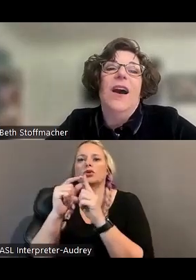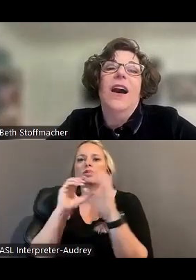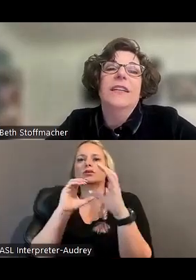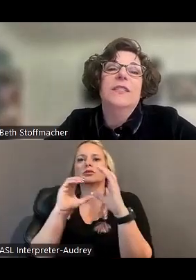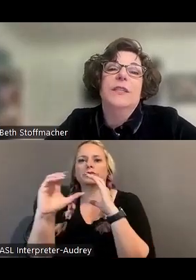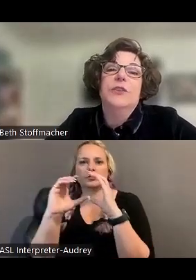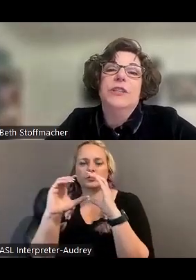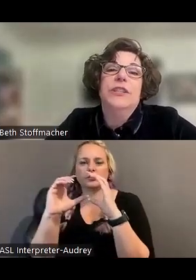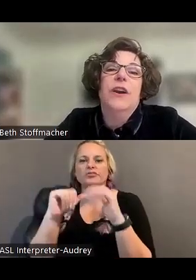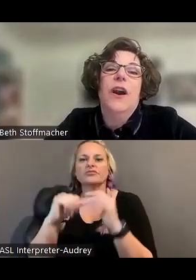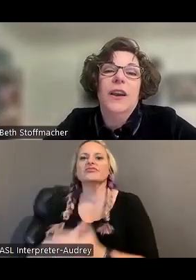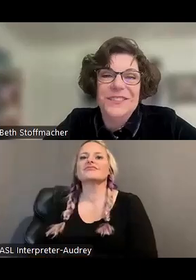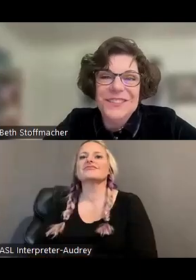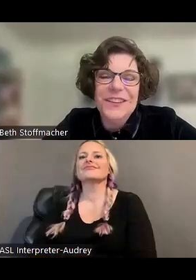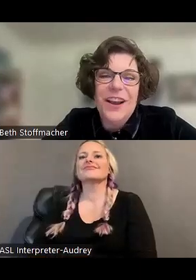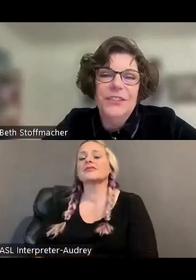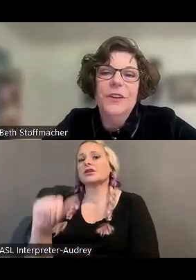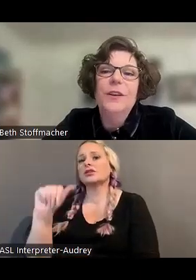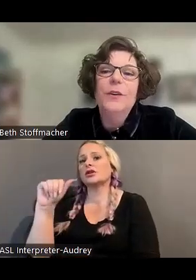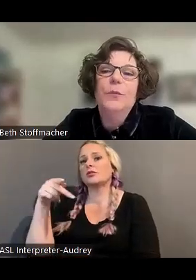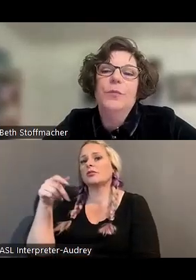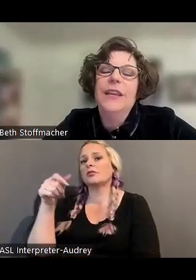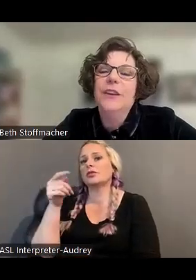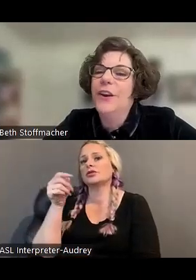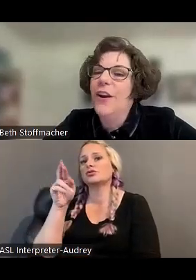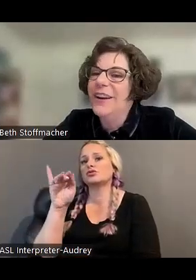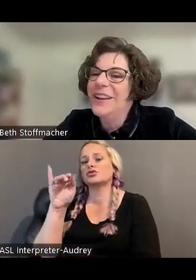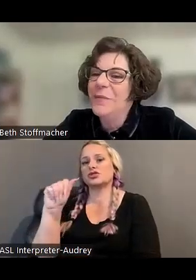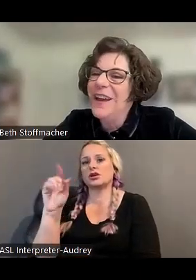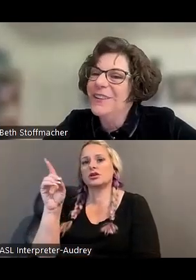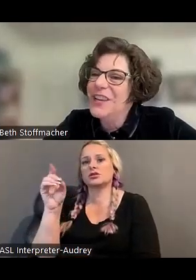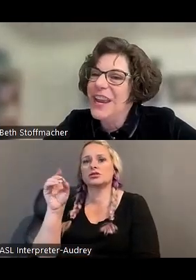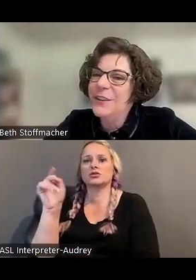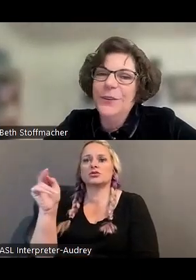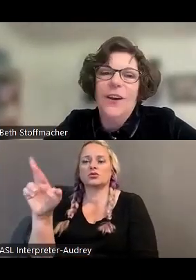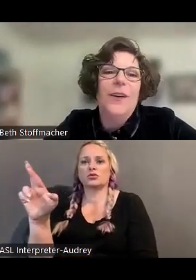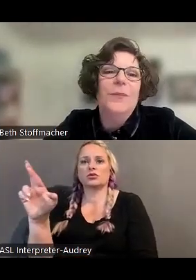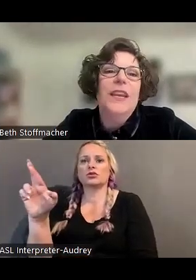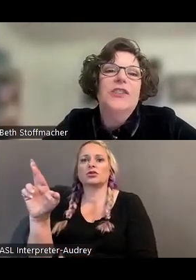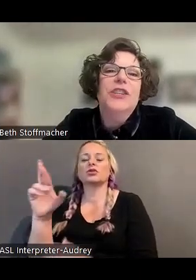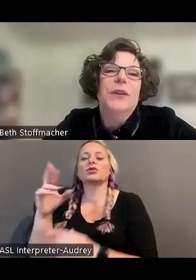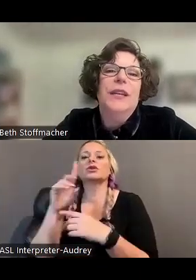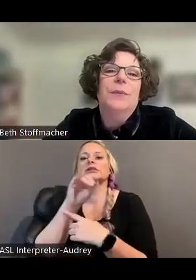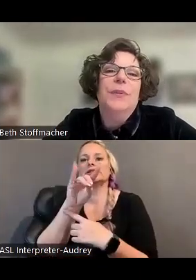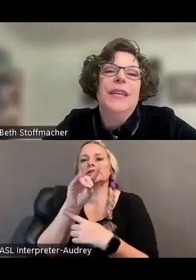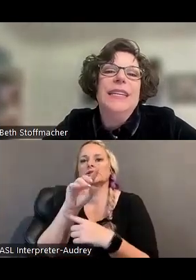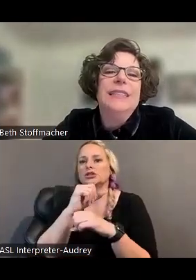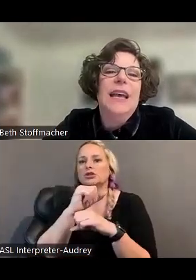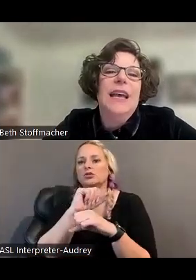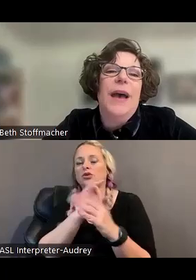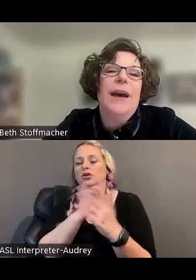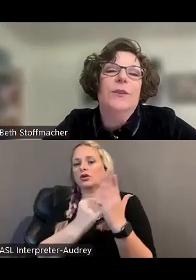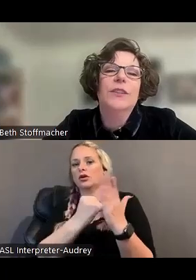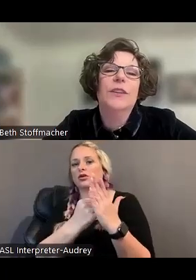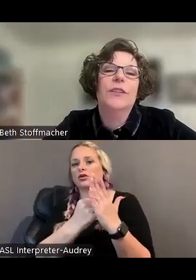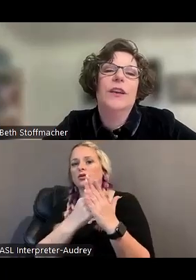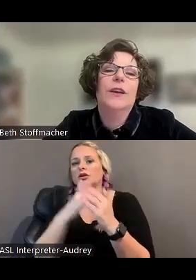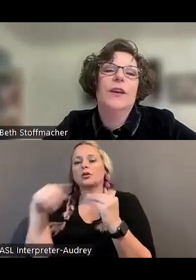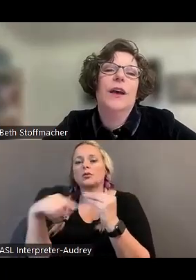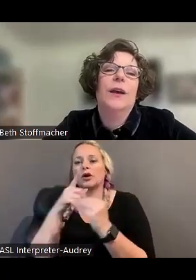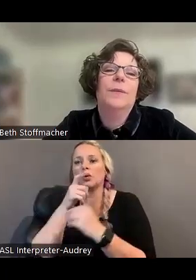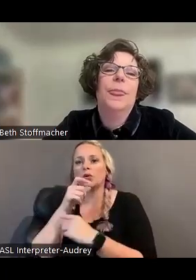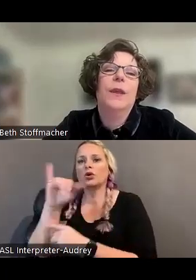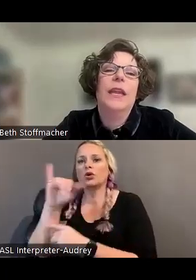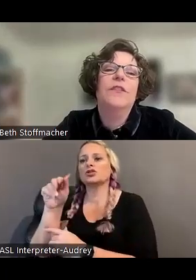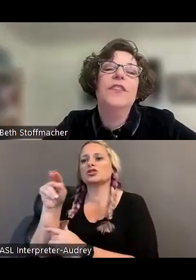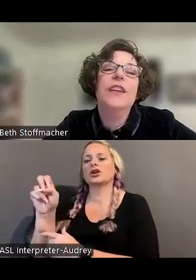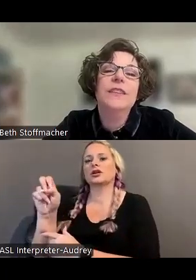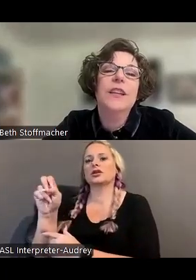Artist Patricia Doktor did her art about Jane Goodall. She created a piece and feels that her